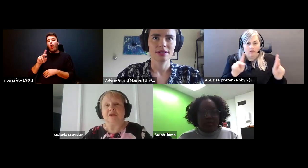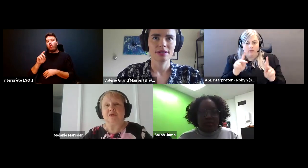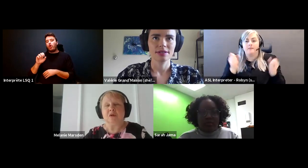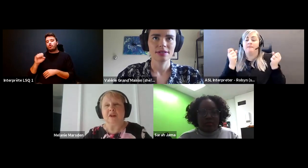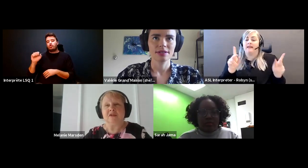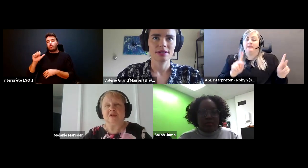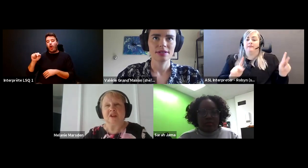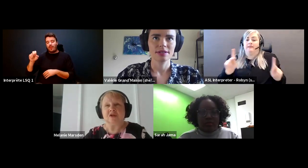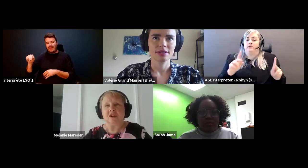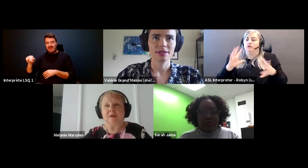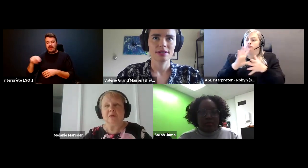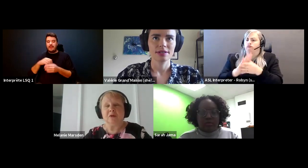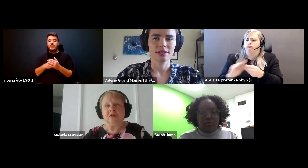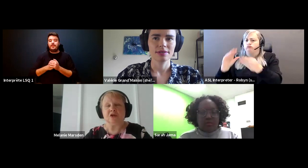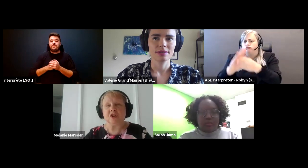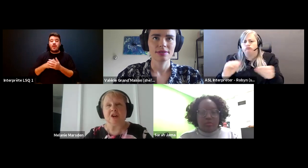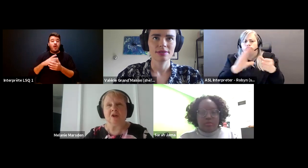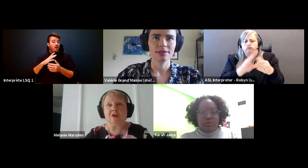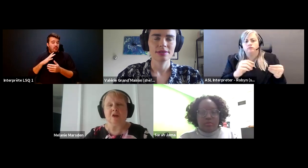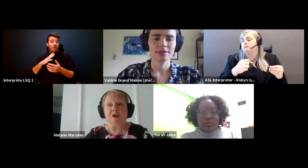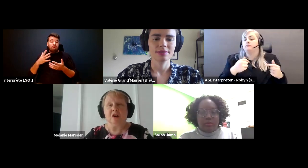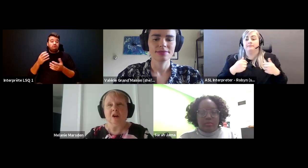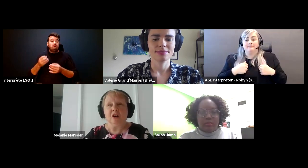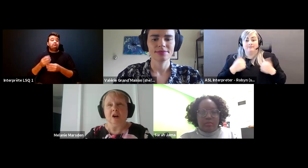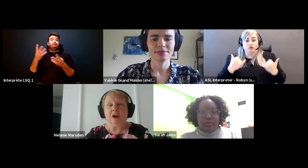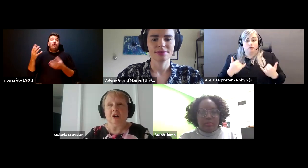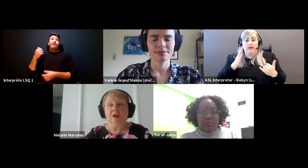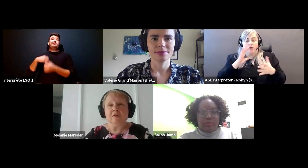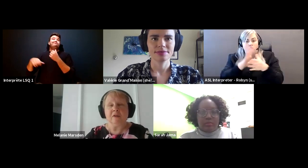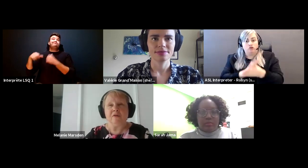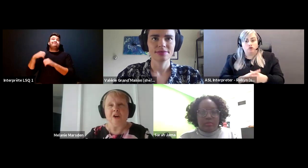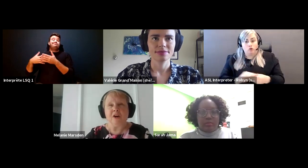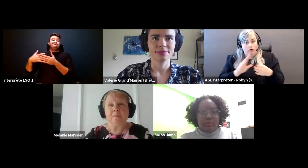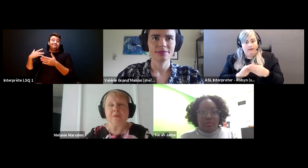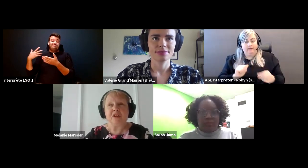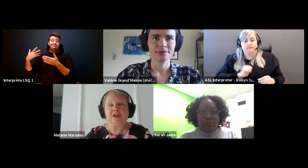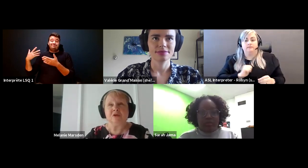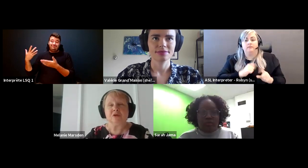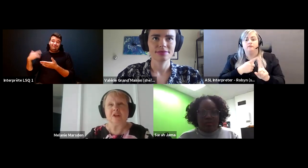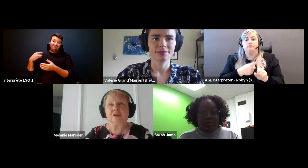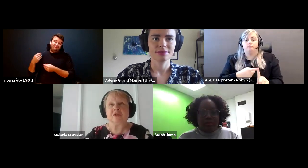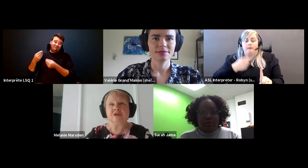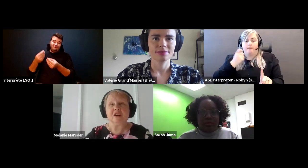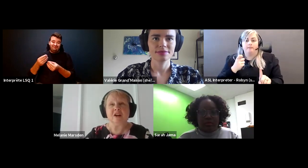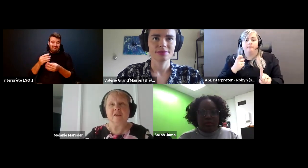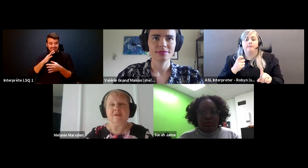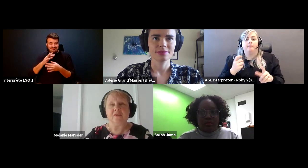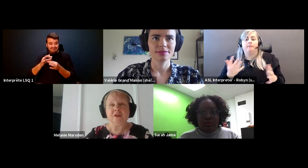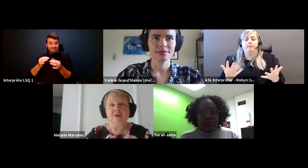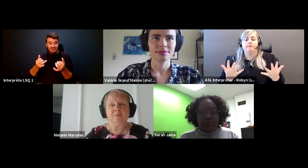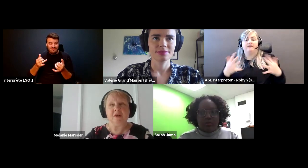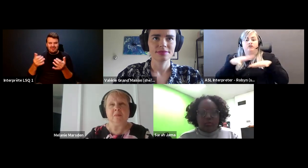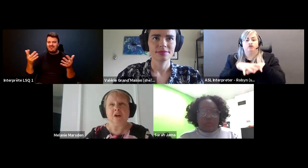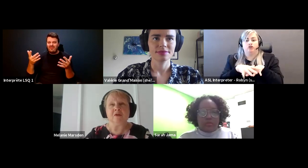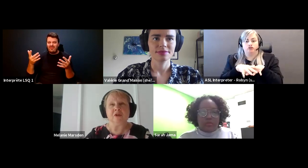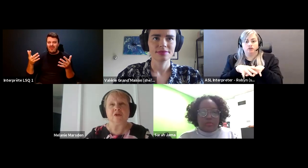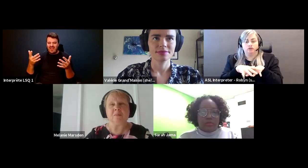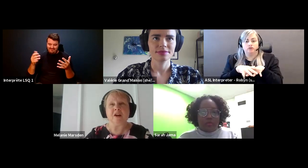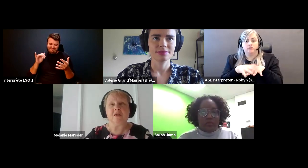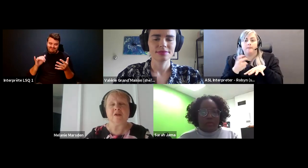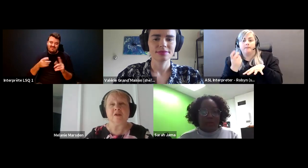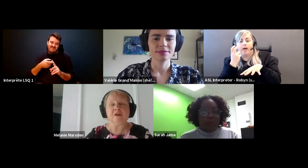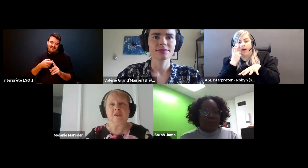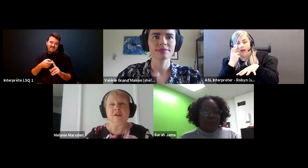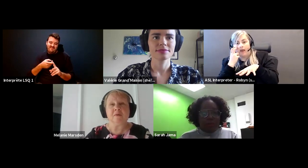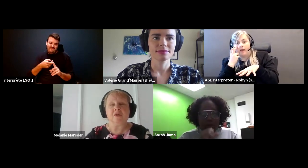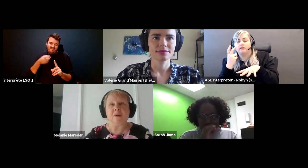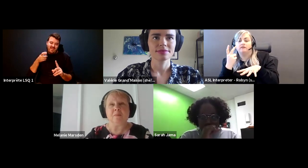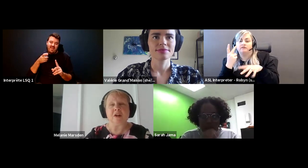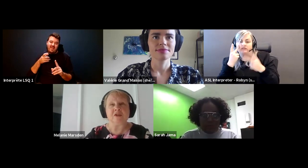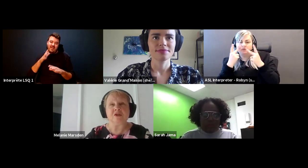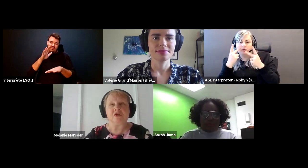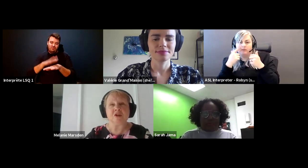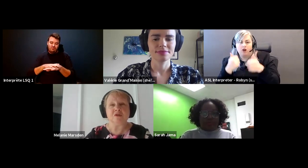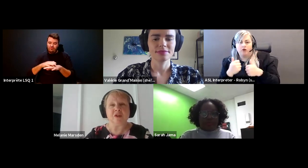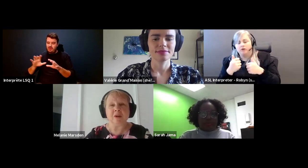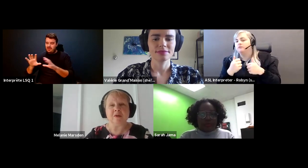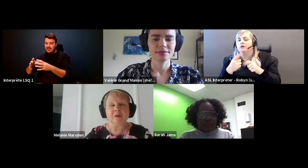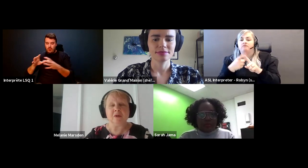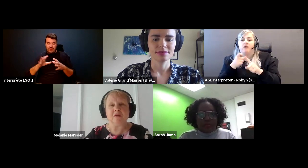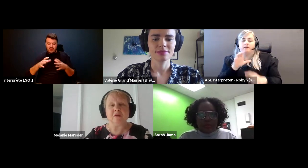Melanie Marsden: stories and such that i'm going to share our from the intersections of being blind or visually impaired from assistant or female woman.